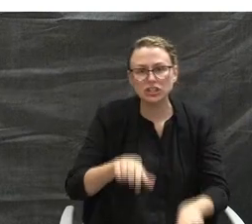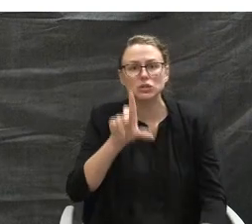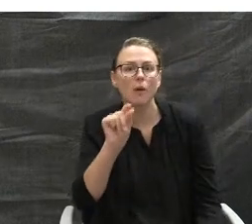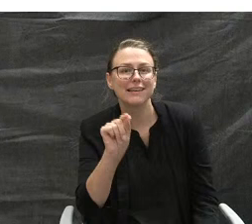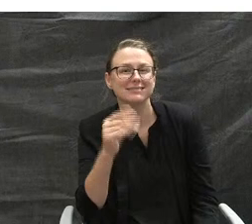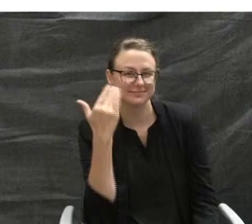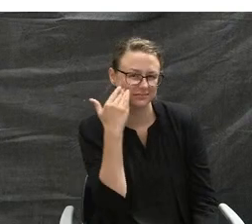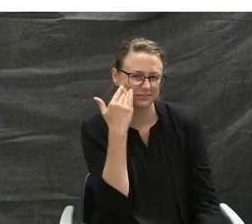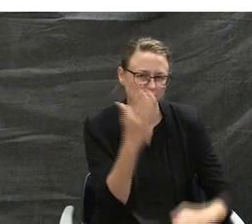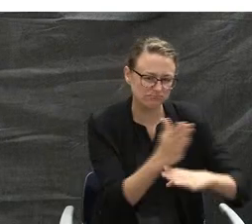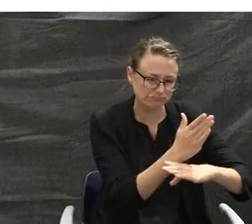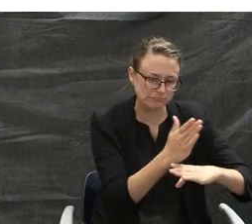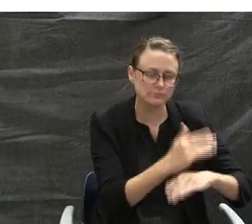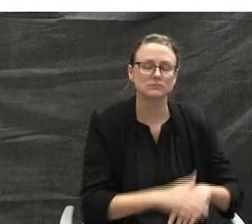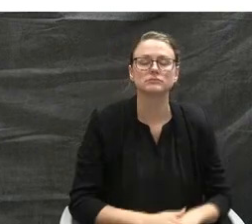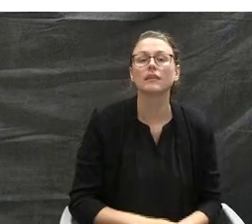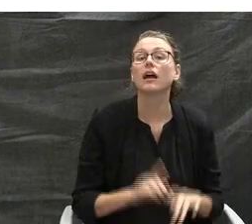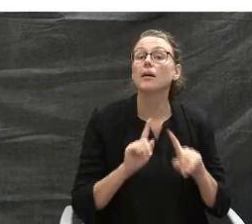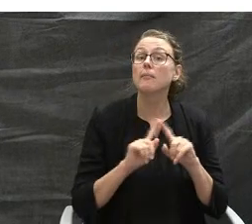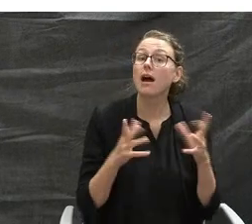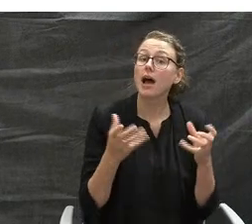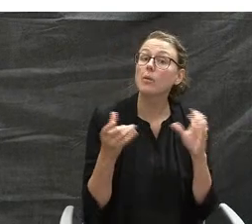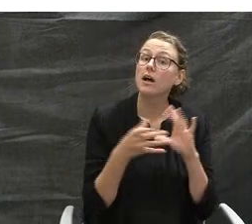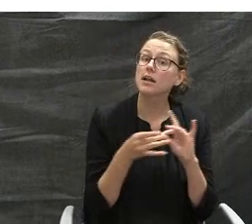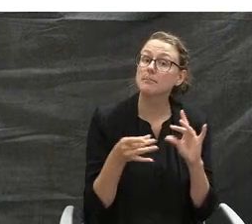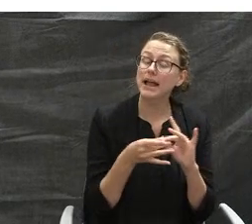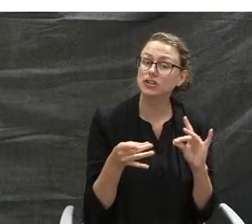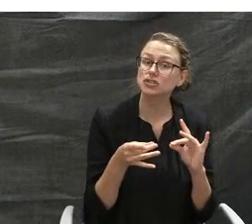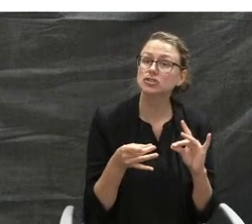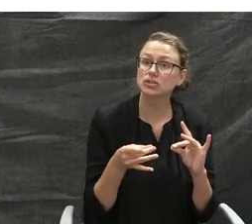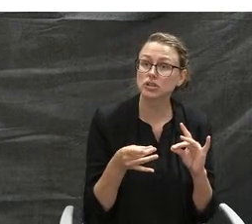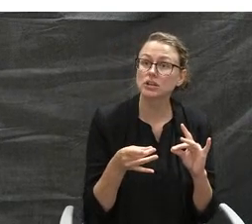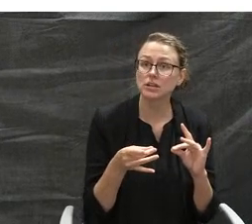I do want to mention at this point that 'cause there were